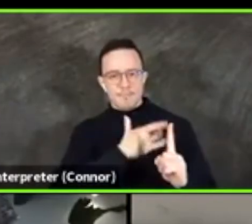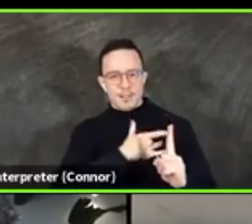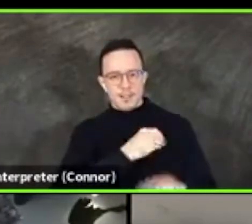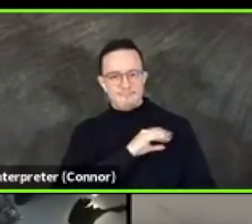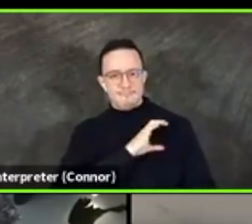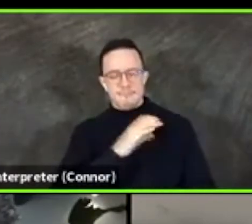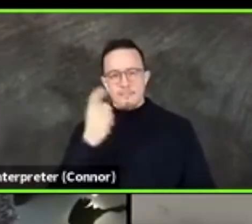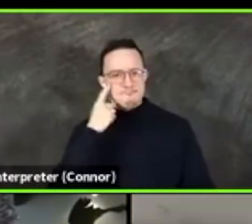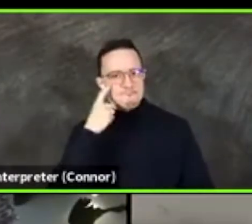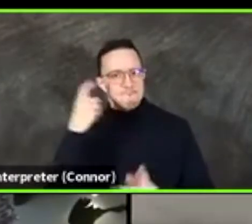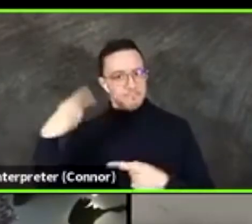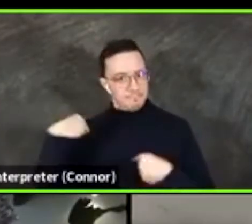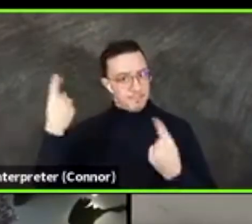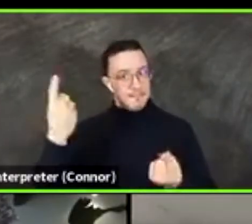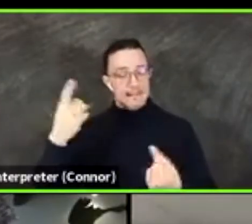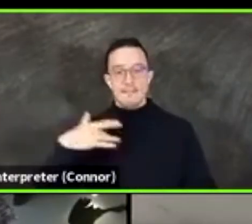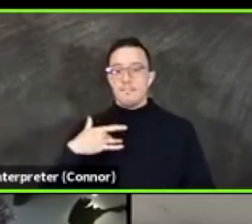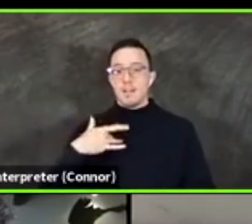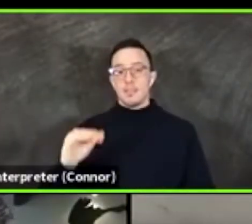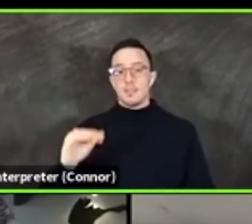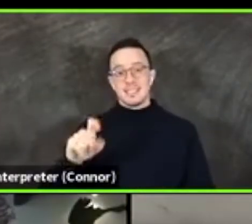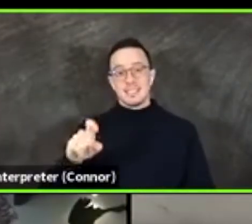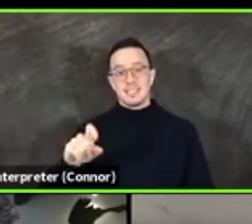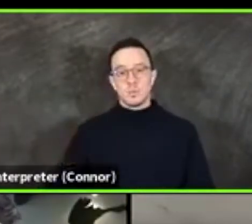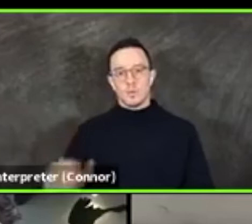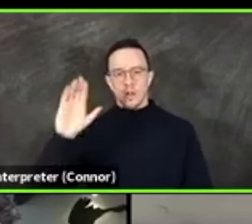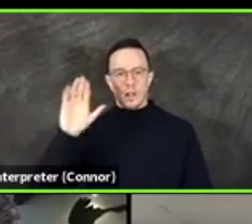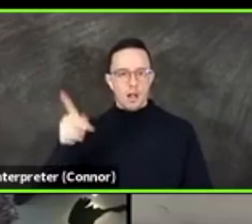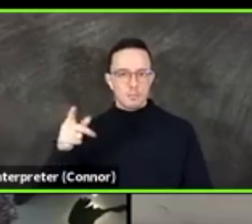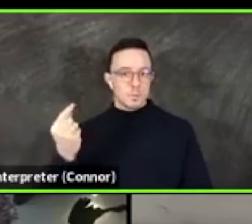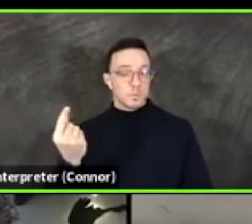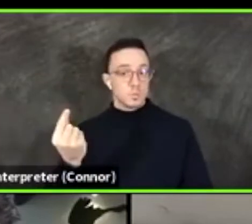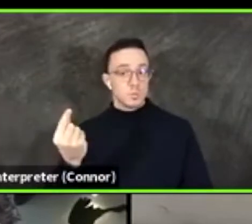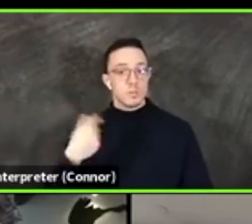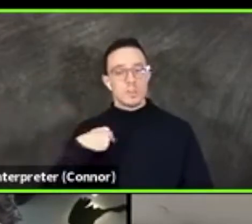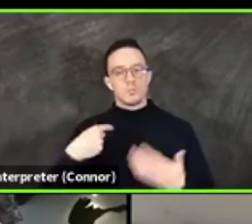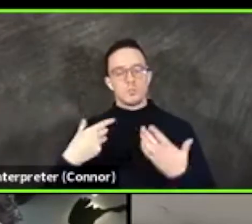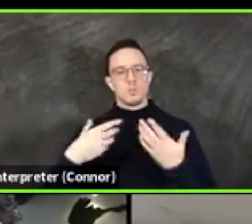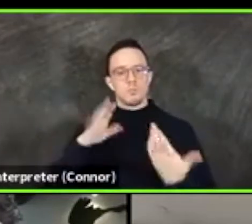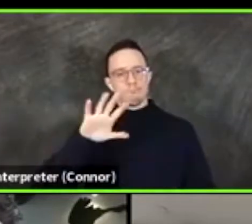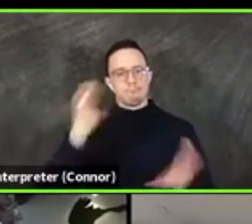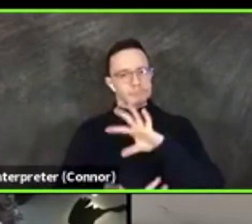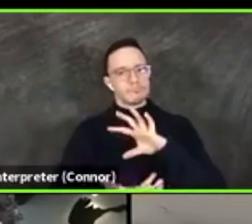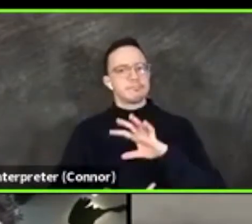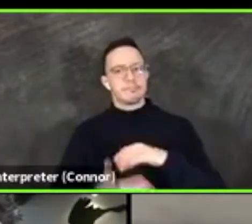GROWING UP, IN MY CONDITIONS TO PURPORT, A SITUATION, WHERE WELCOME --